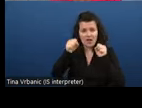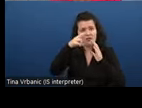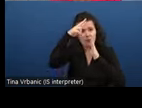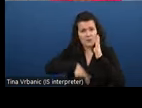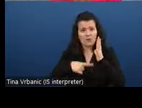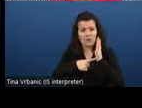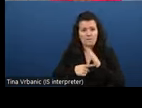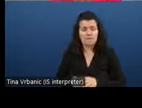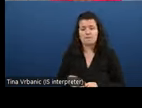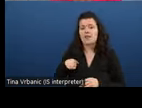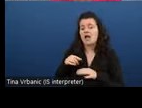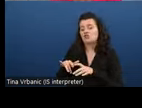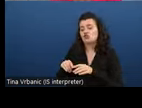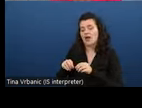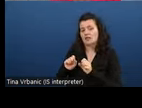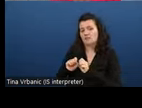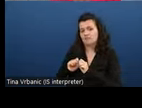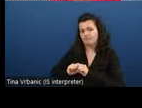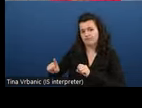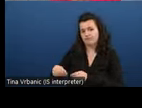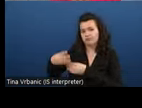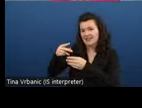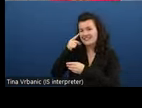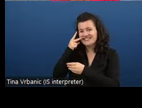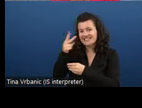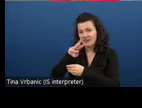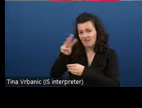a link here to our website where you can find more information.